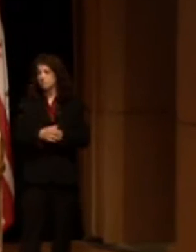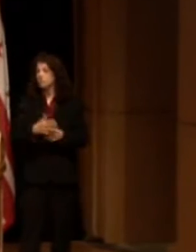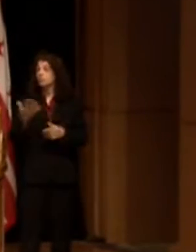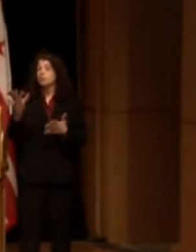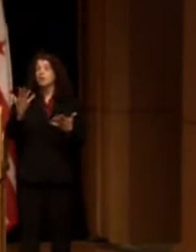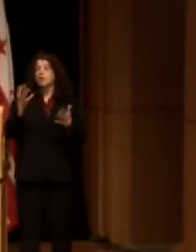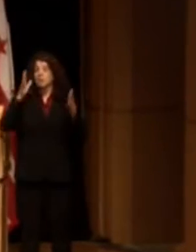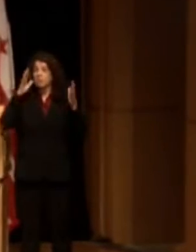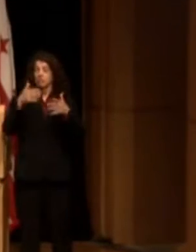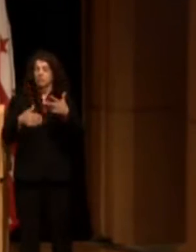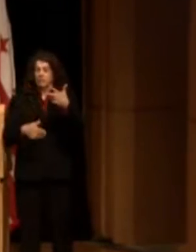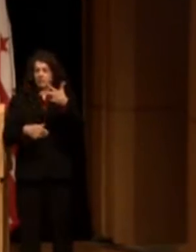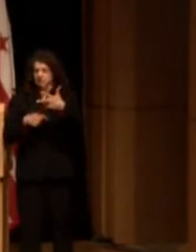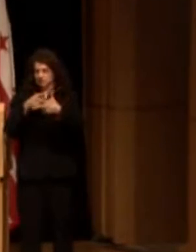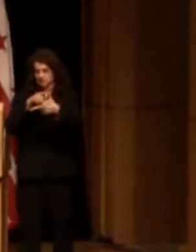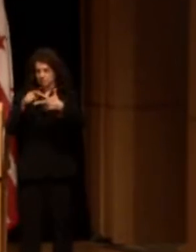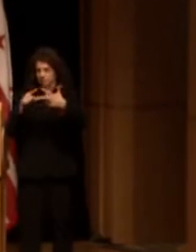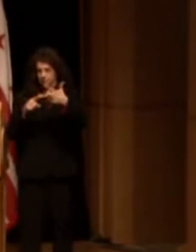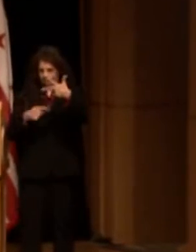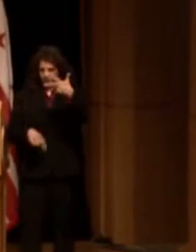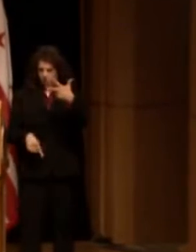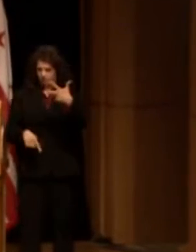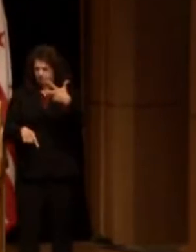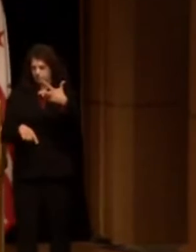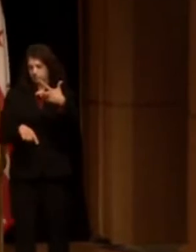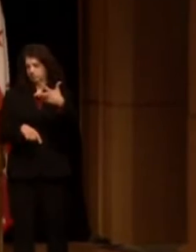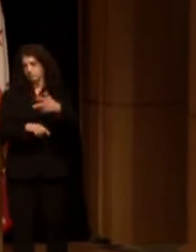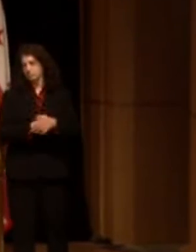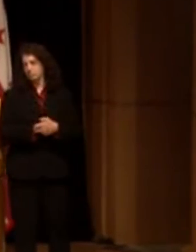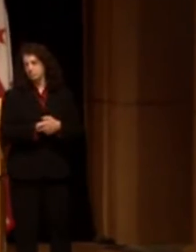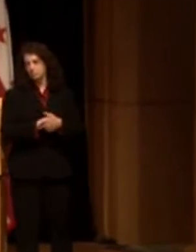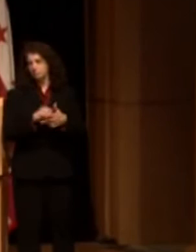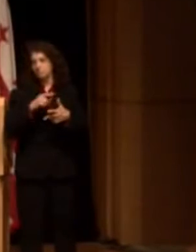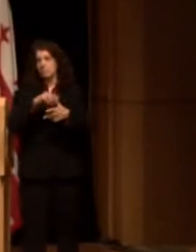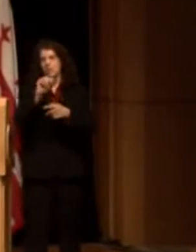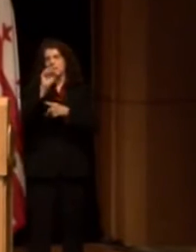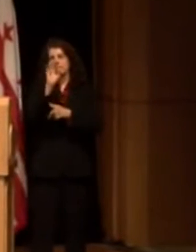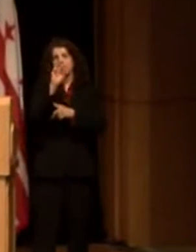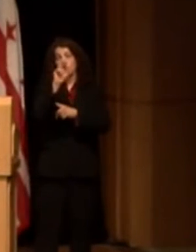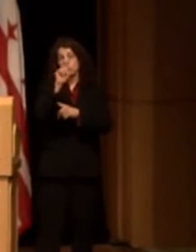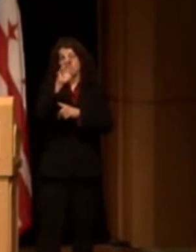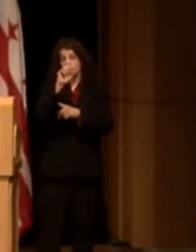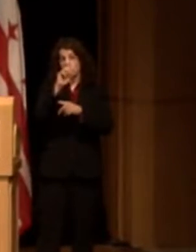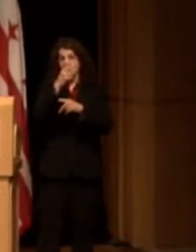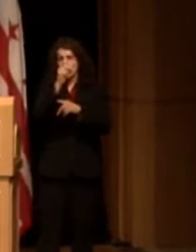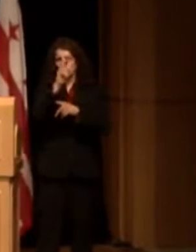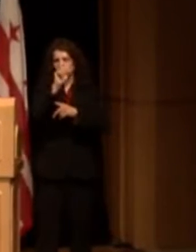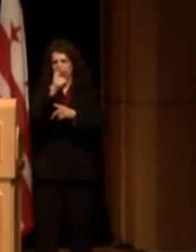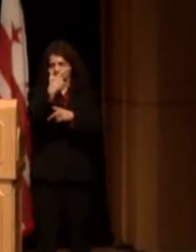TO BE FOCUSED ON. I'M SUPPOSED TO BE FOCUSED ON AFFORDABLE HOUSING, I NEED TO BE FOCUSED ON INCREASING TAX